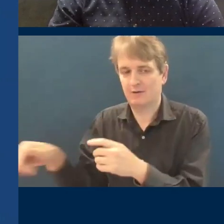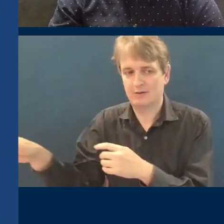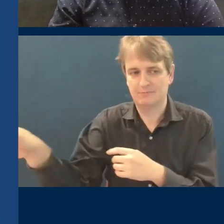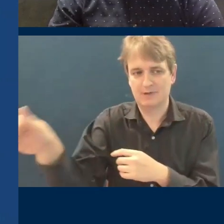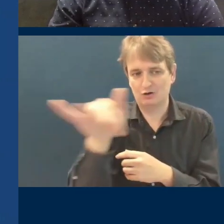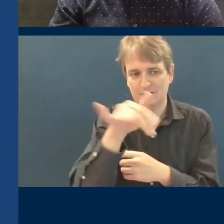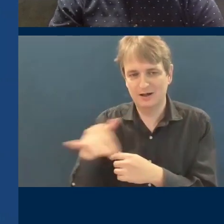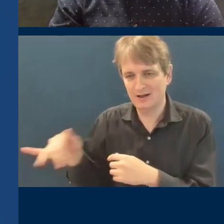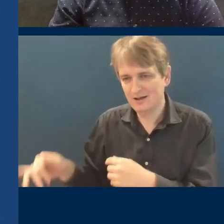FM system.